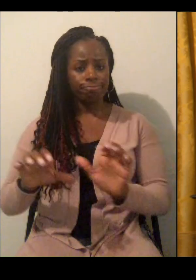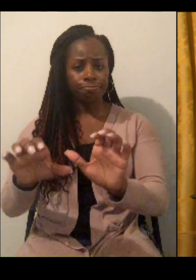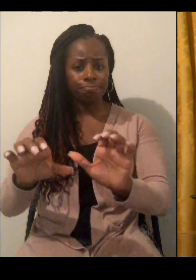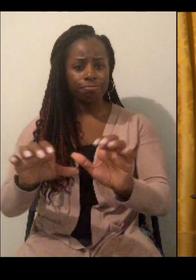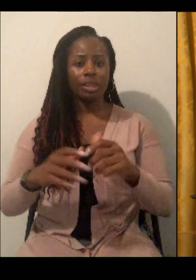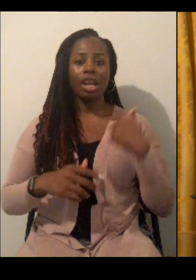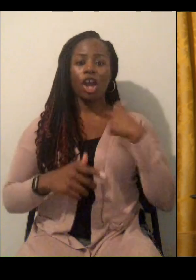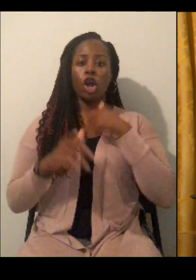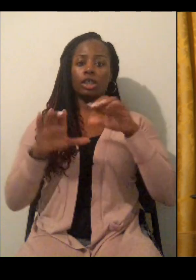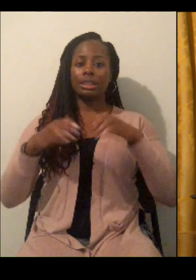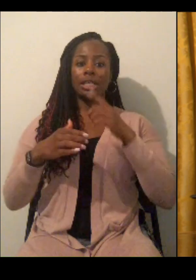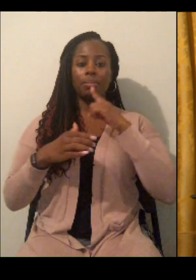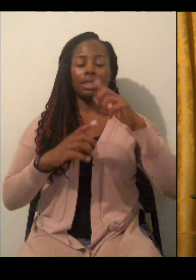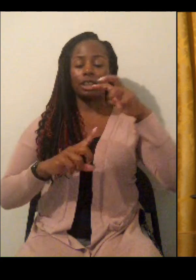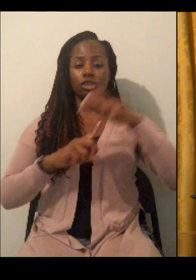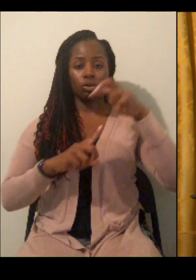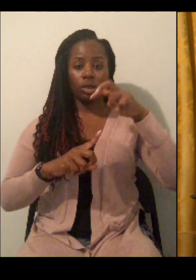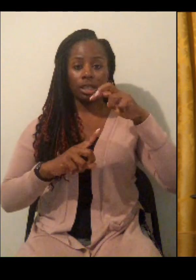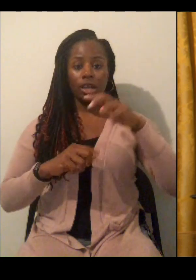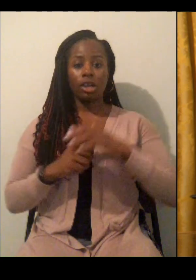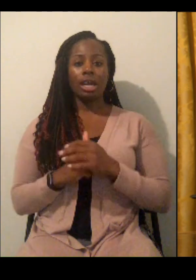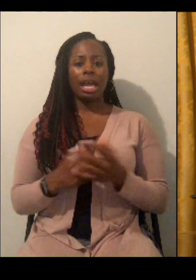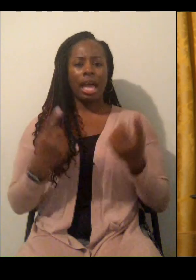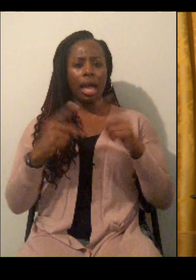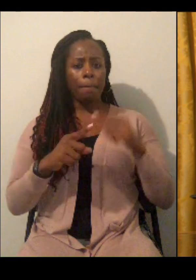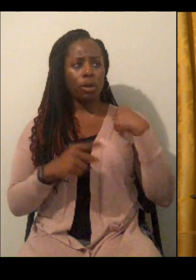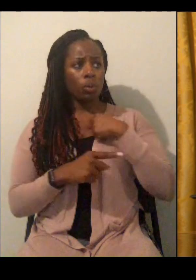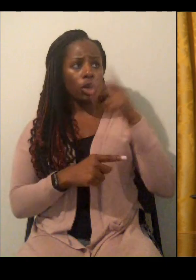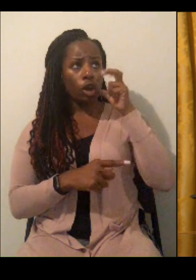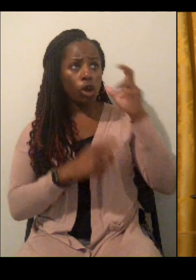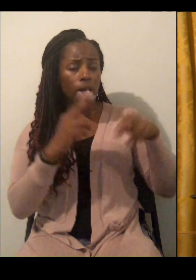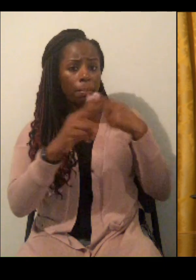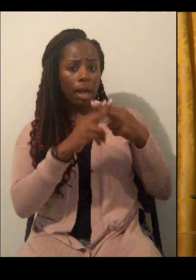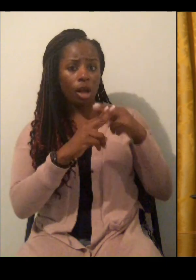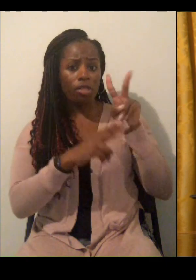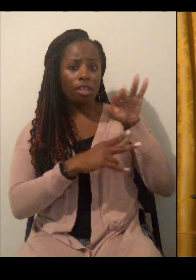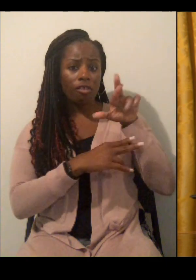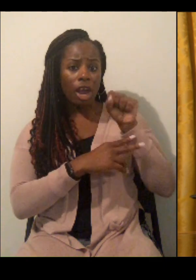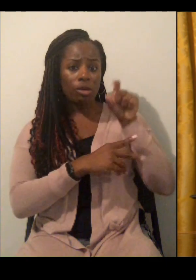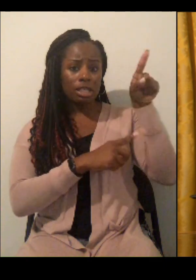travel restrictions on China and put in place the first federally mandated